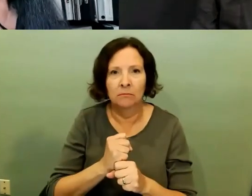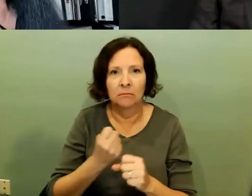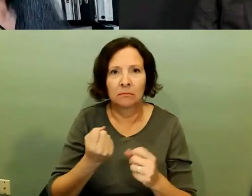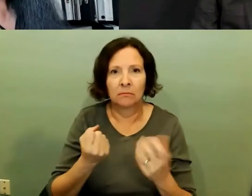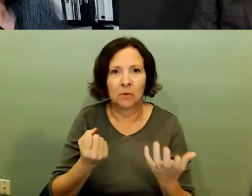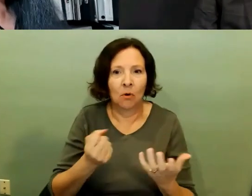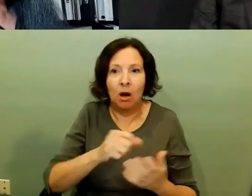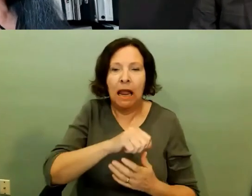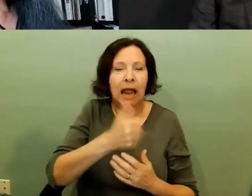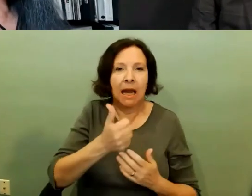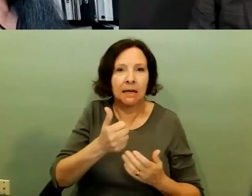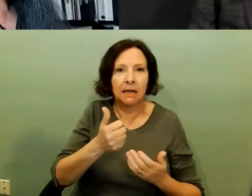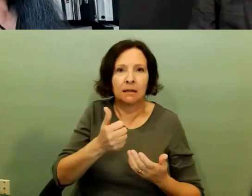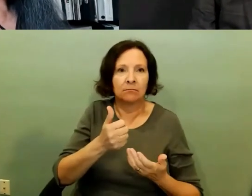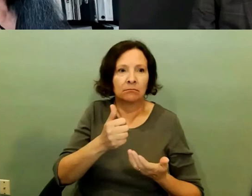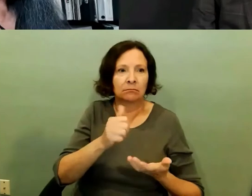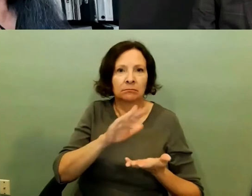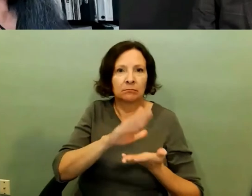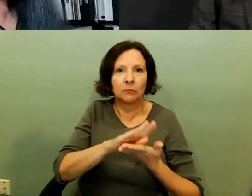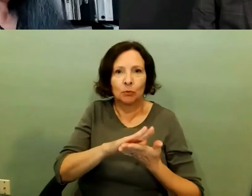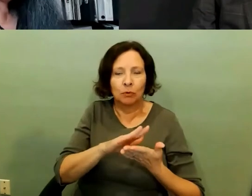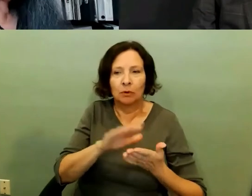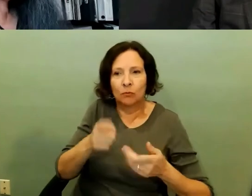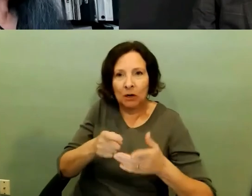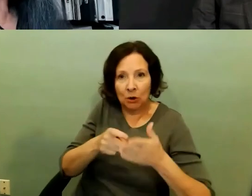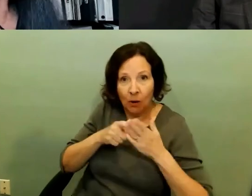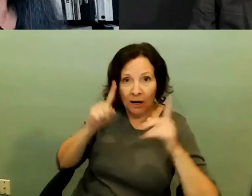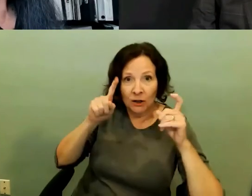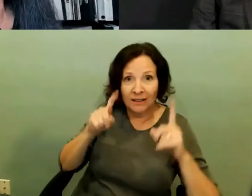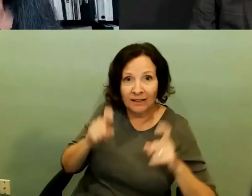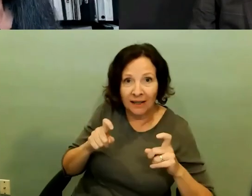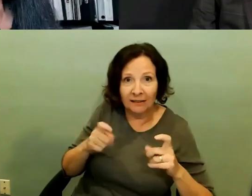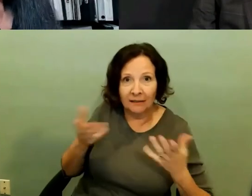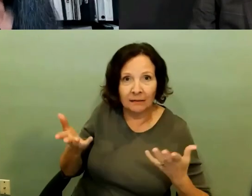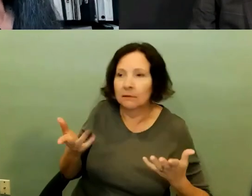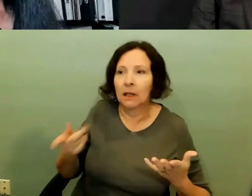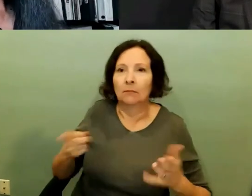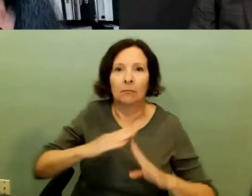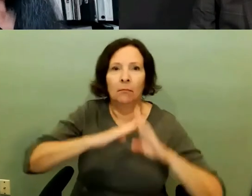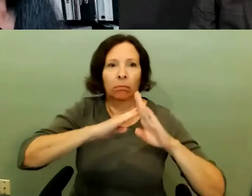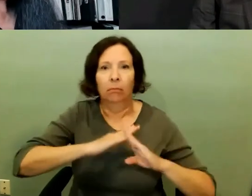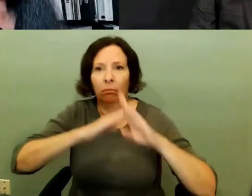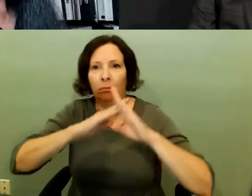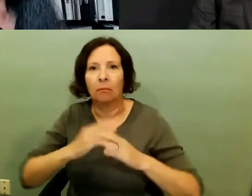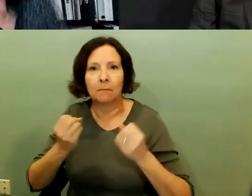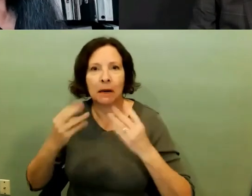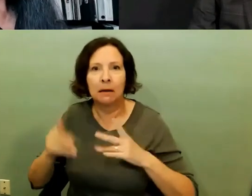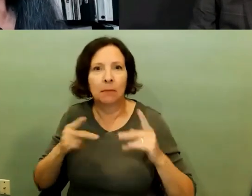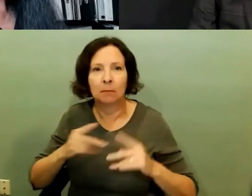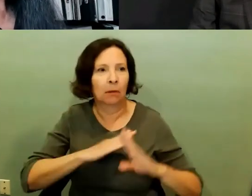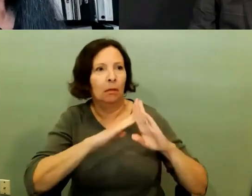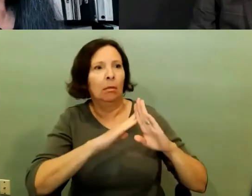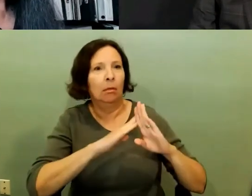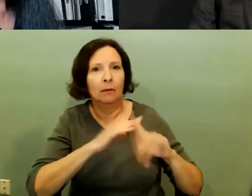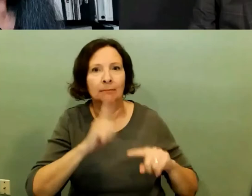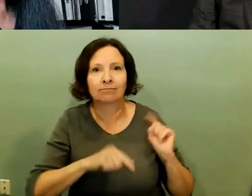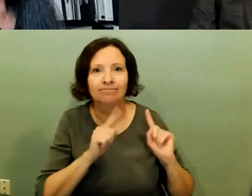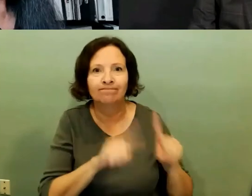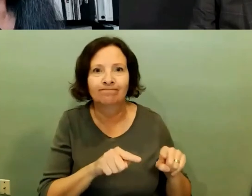and where do we go in the future? I don't know. That's still being determined. But